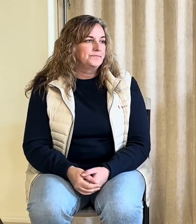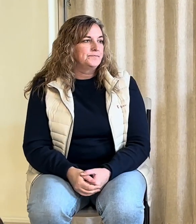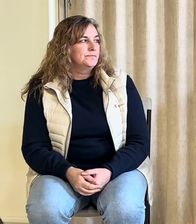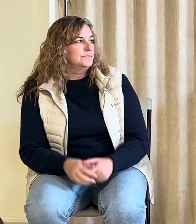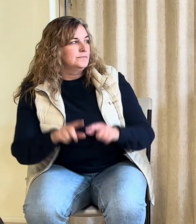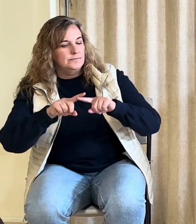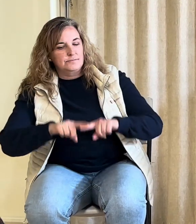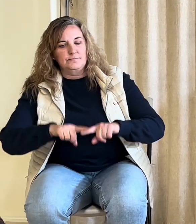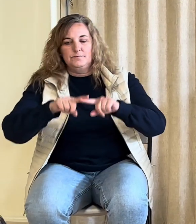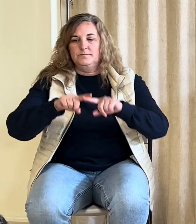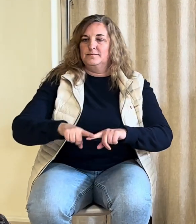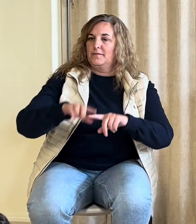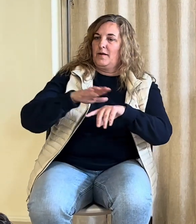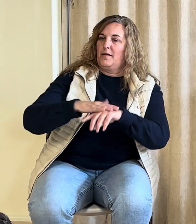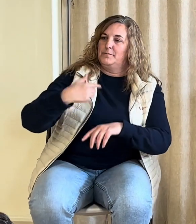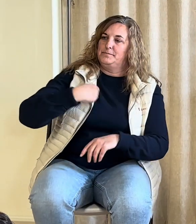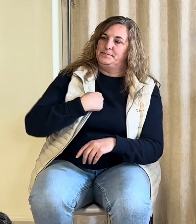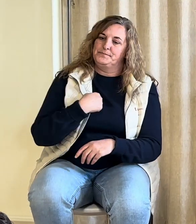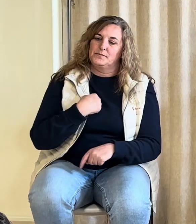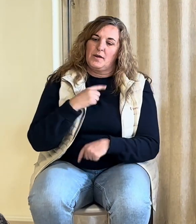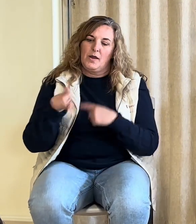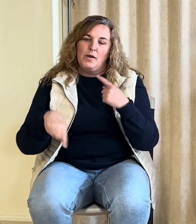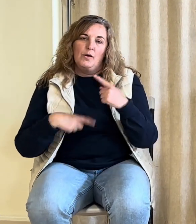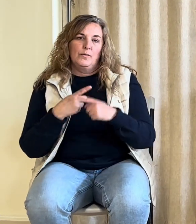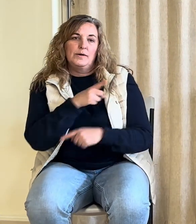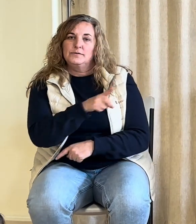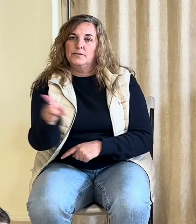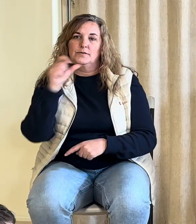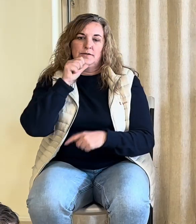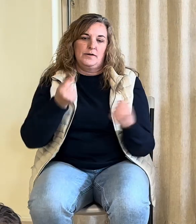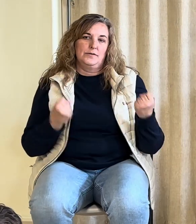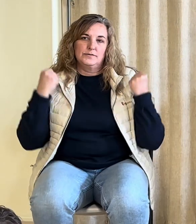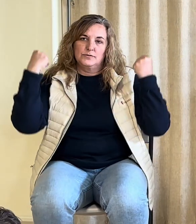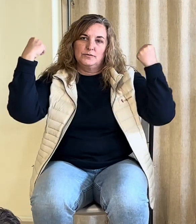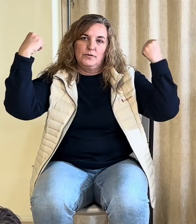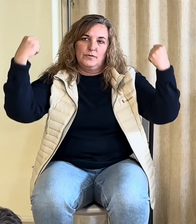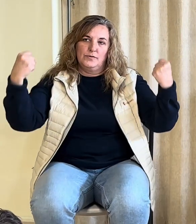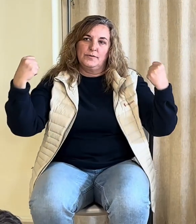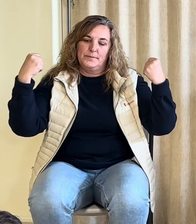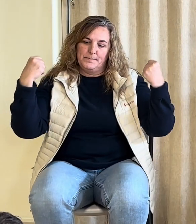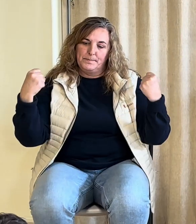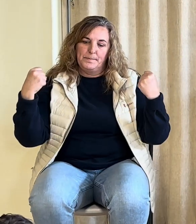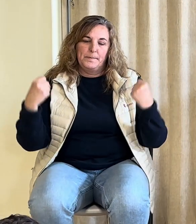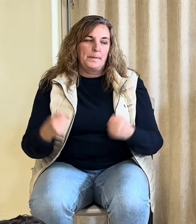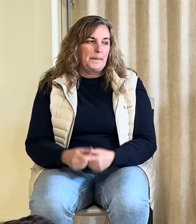Lean on me When you're not strong